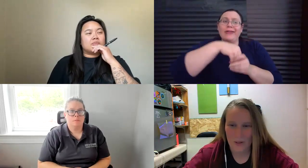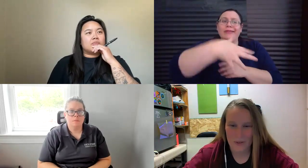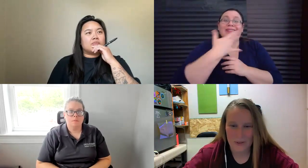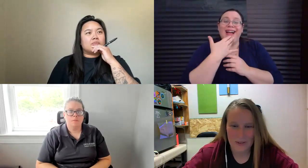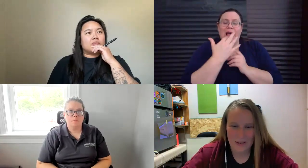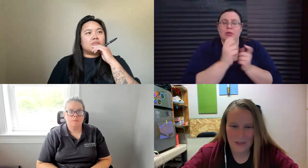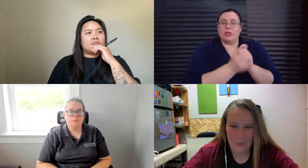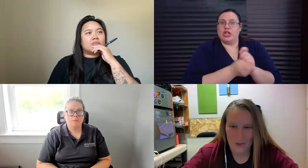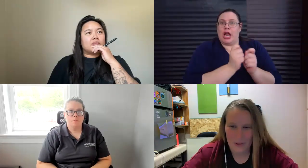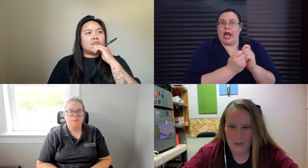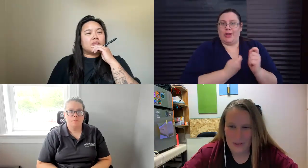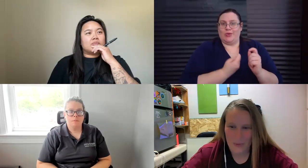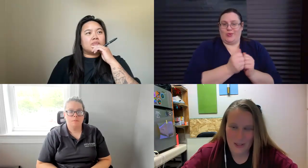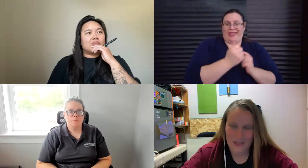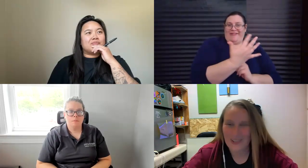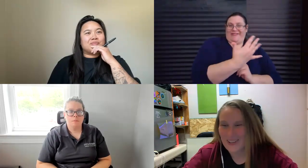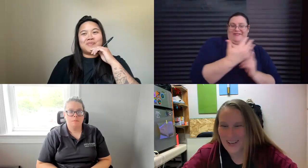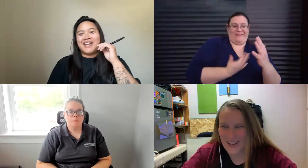The next one is me.